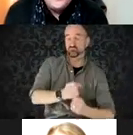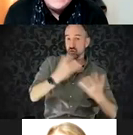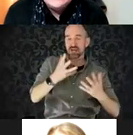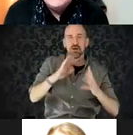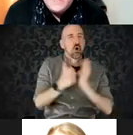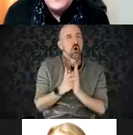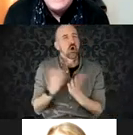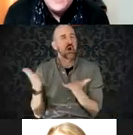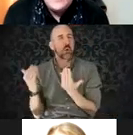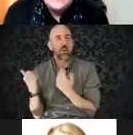as a multisensory mixture. Journey through the senses by separating a garden into distinct scent zones, such as sight, smell or taste might work. All bring together and mix the different elements to engage multiple senses at once. Sensory gardens must have **Audio lost**. Tune in to the surroundings, take a deep breath and focus on five things you can see, for things you can touch, three things you can hear, two things you can smell the one